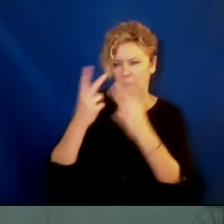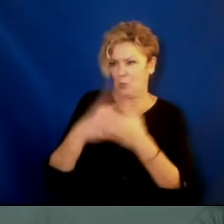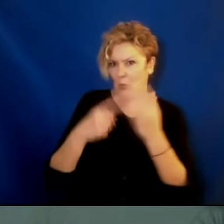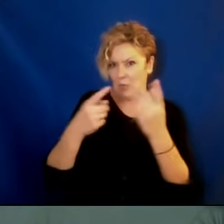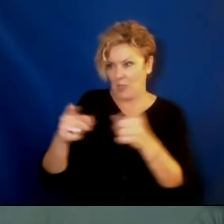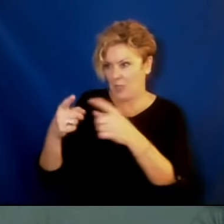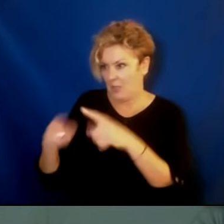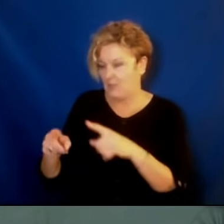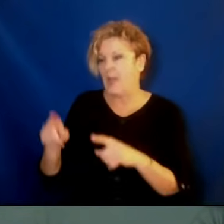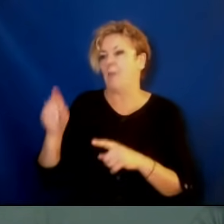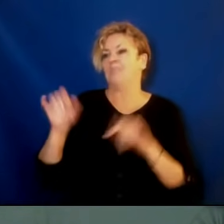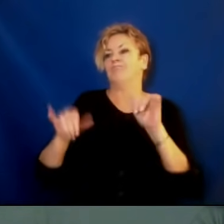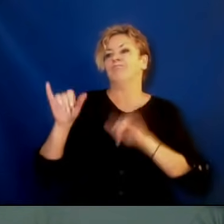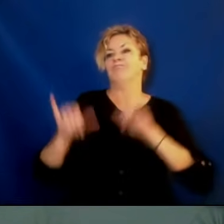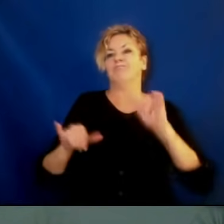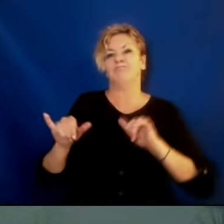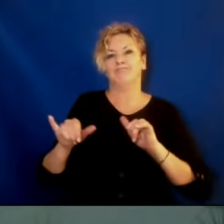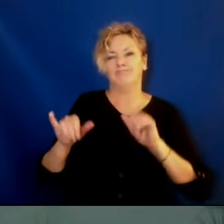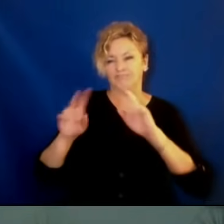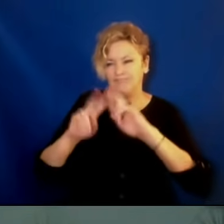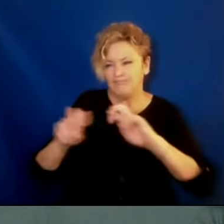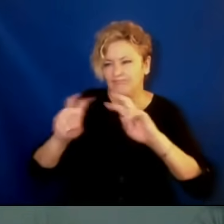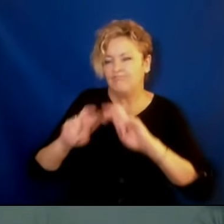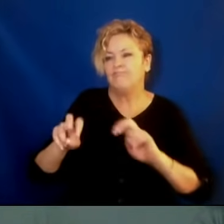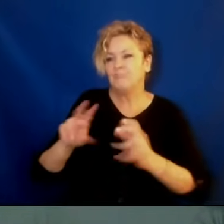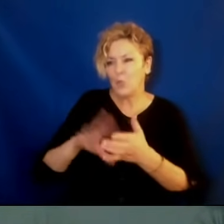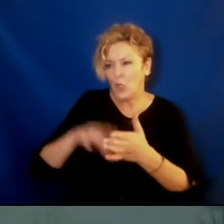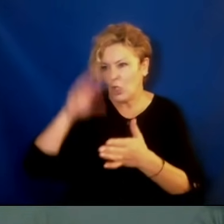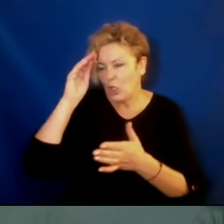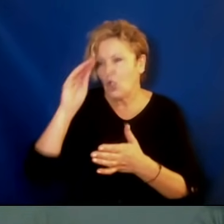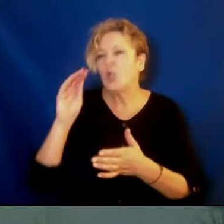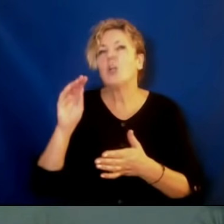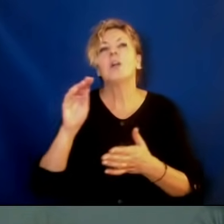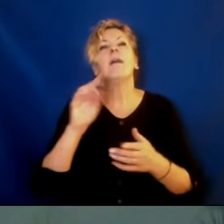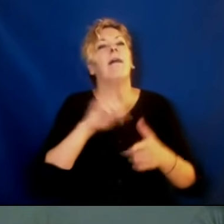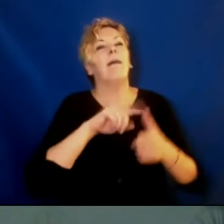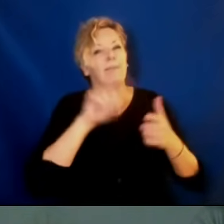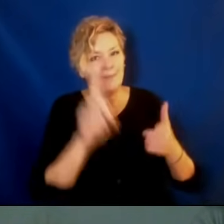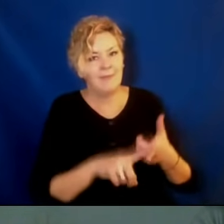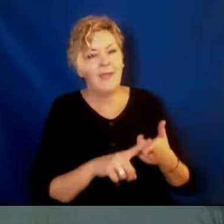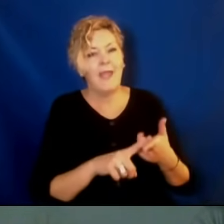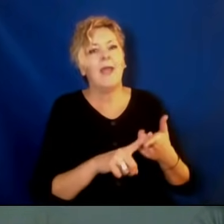So the question of what the next guideline would be over the next order would be